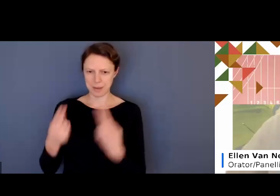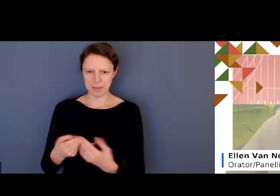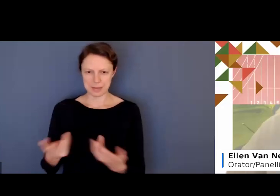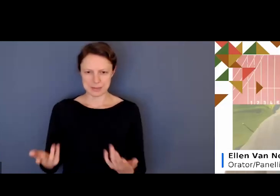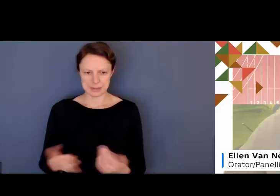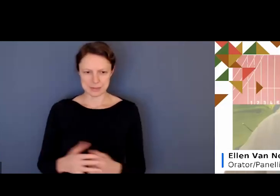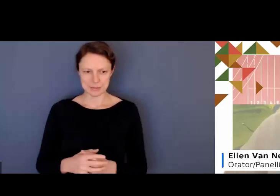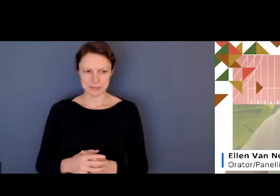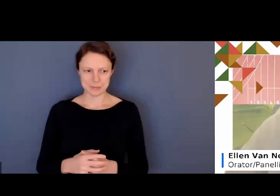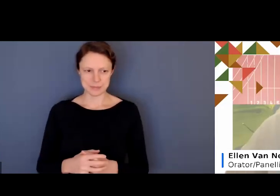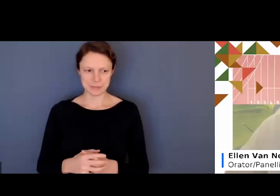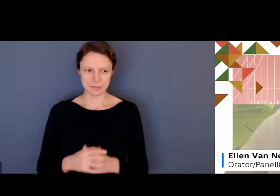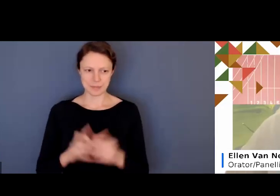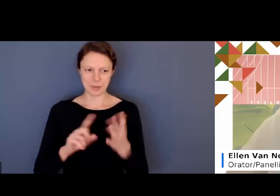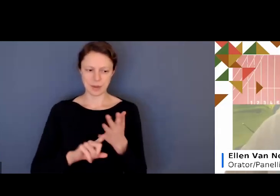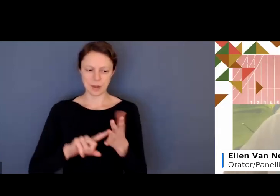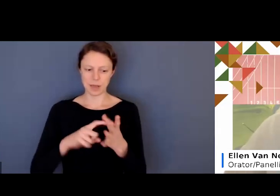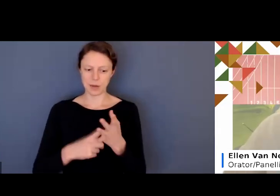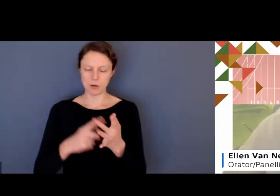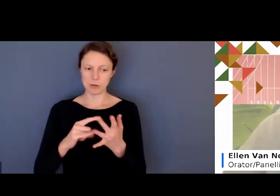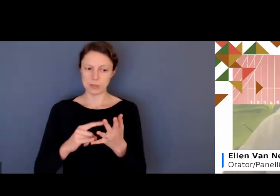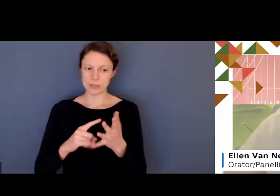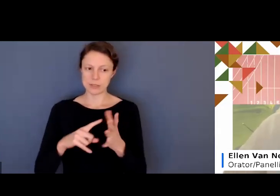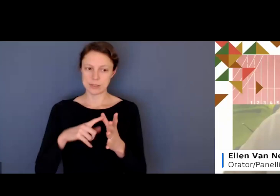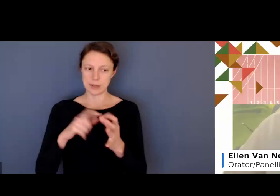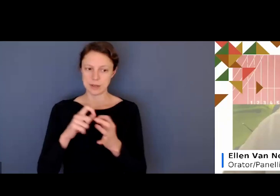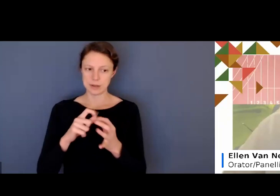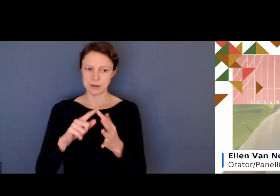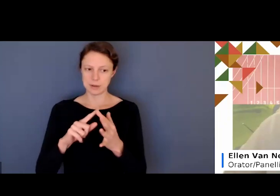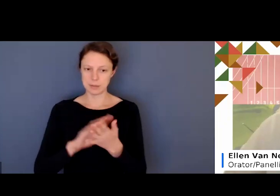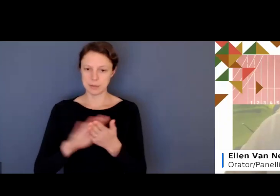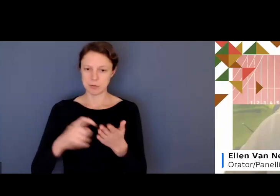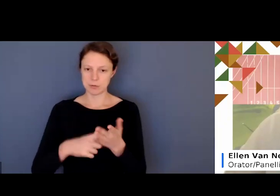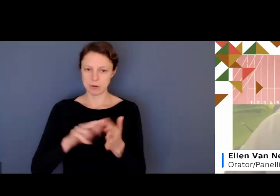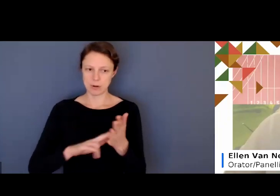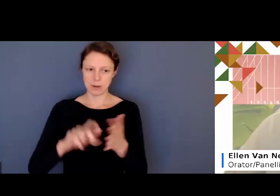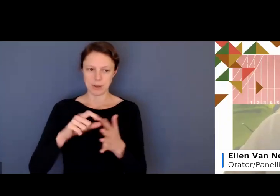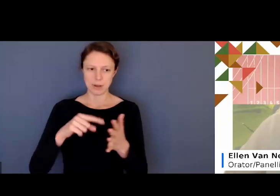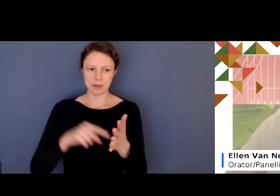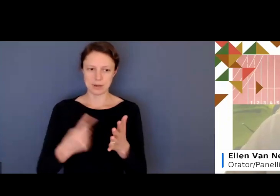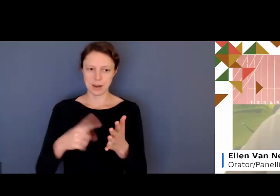Larissa Behrendt and Lyndon Coombs, the authors of the Do Better Report,